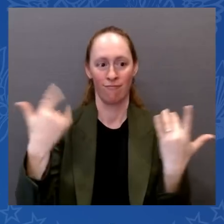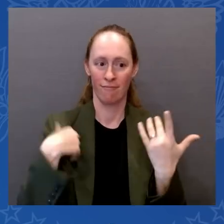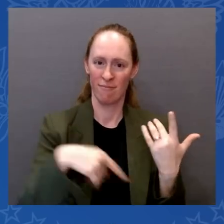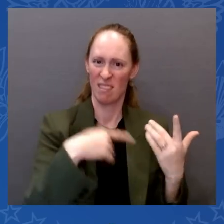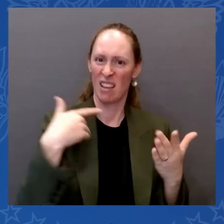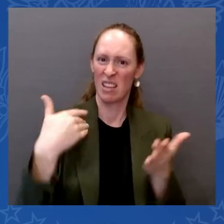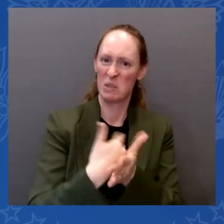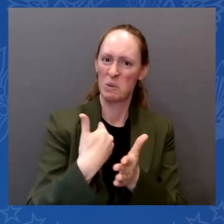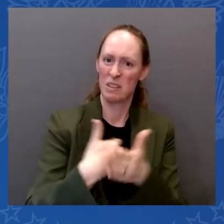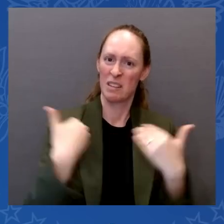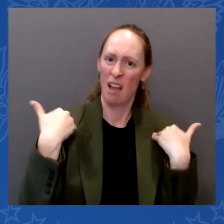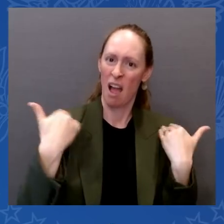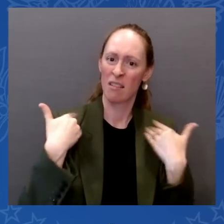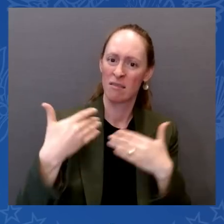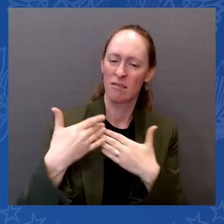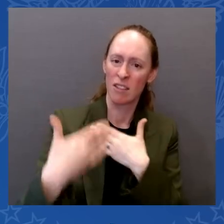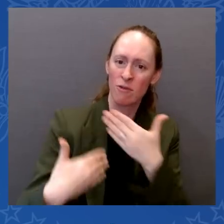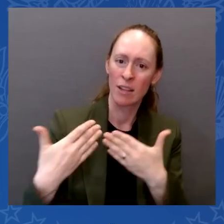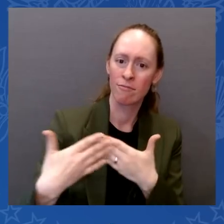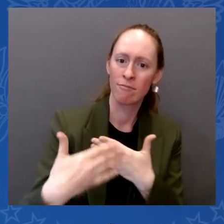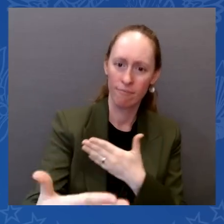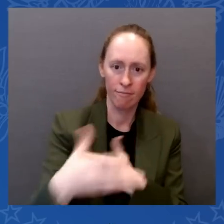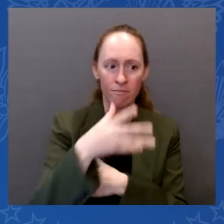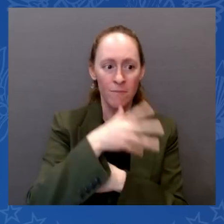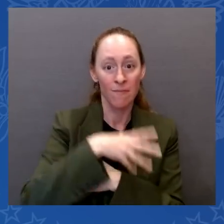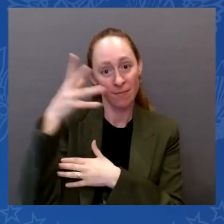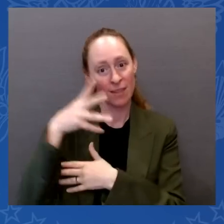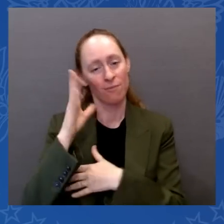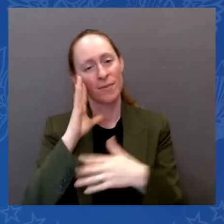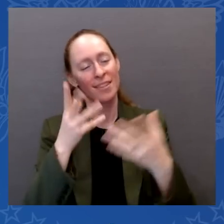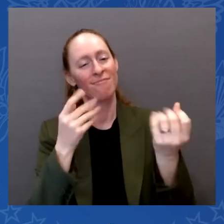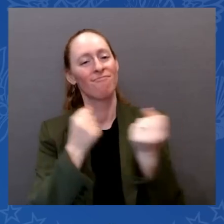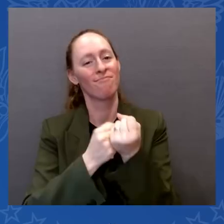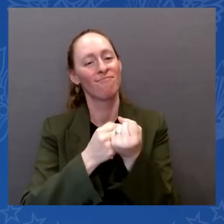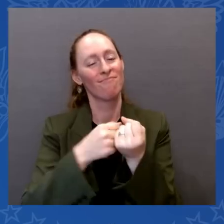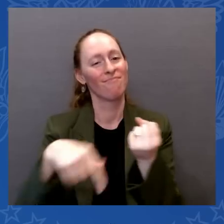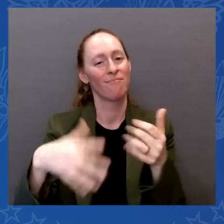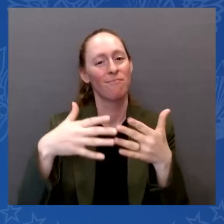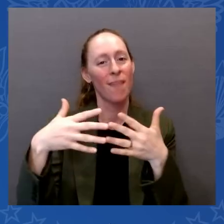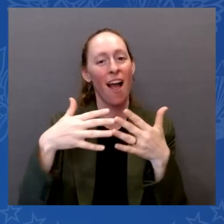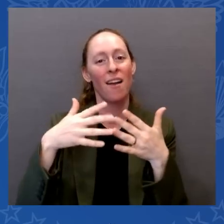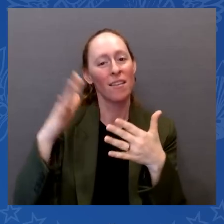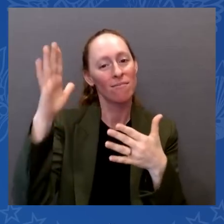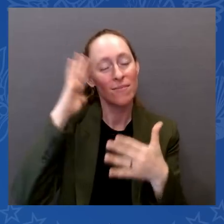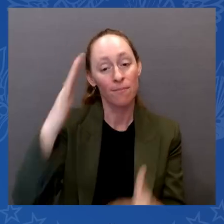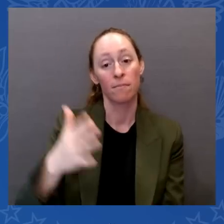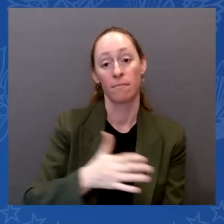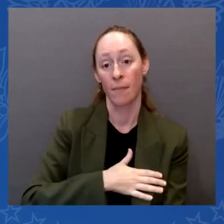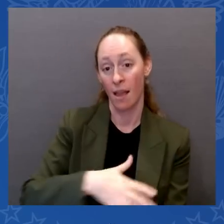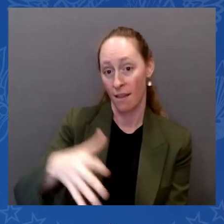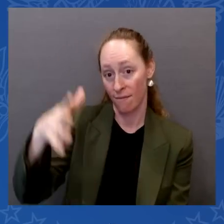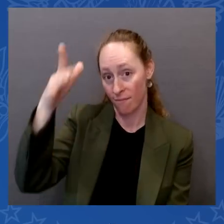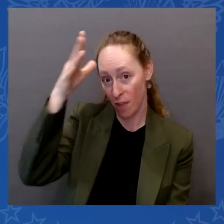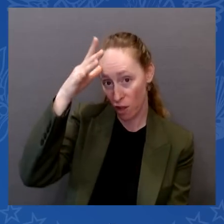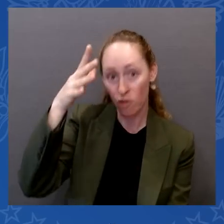Although my father, Arturo Cruz and my five uncles are all local 134 members, I'm the first female Cruz to join IBEW.